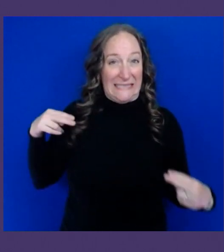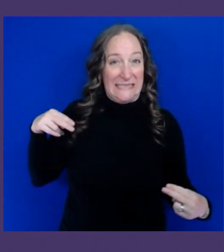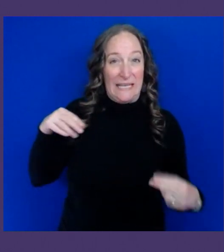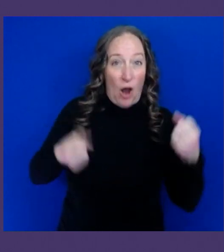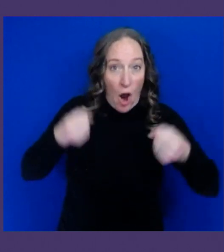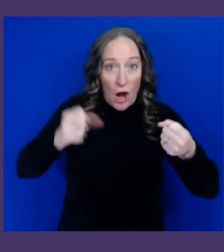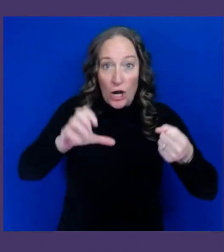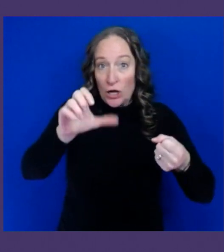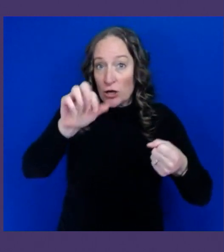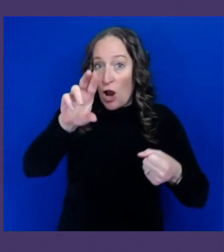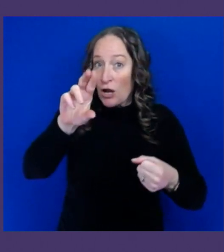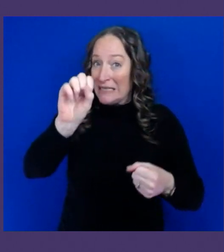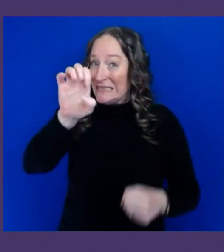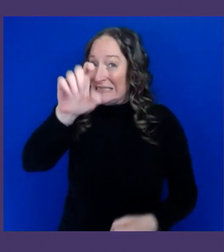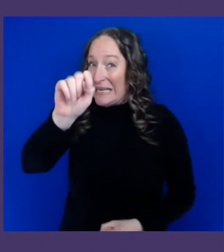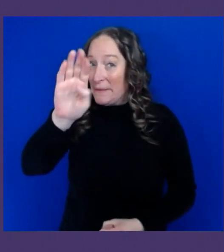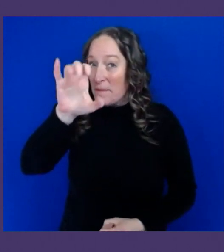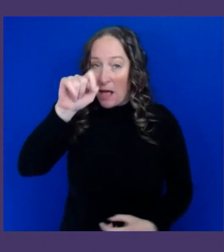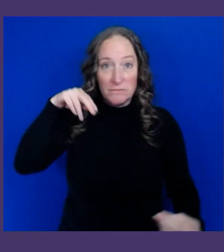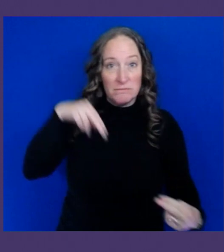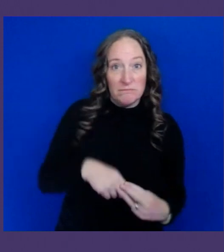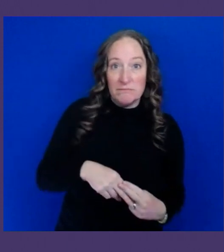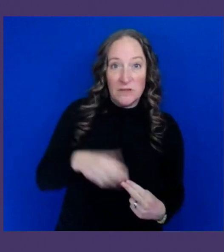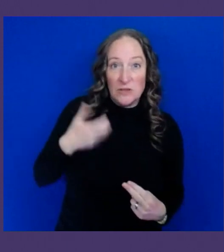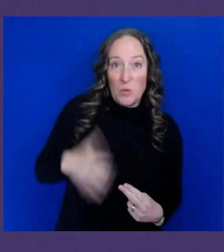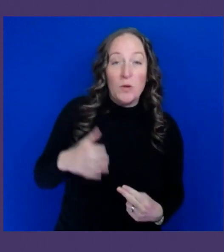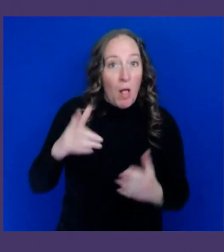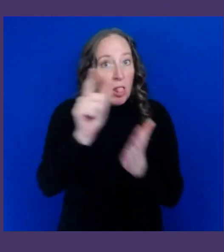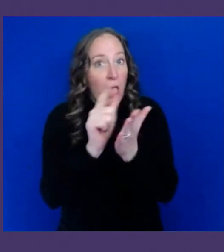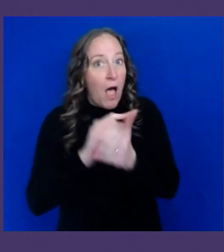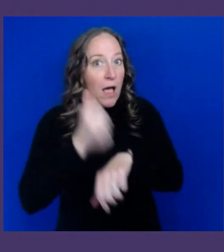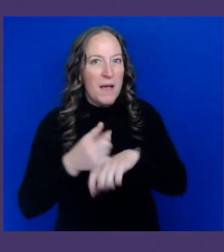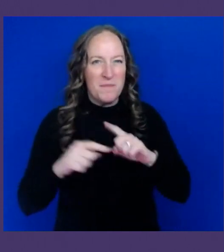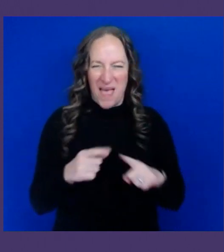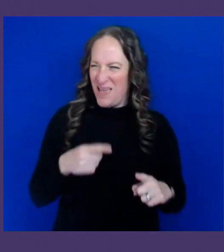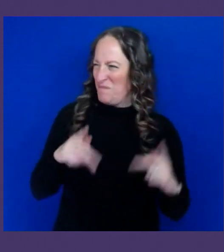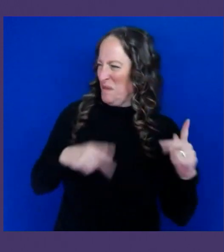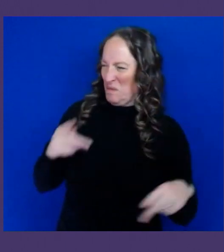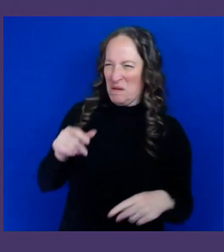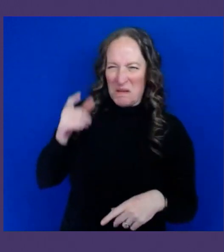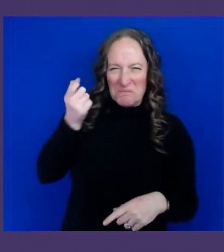because they didn't understand the safety benefit. They really didn't understand why this was being imposed upon them.